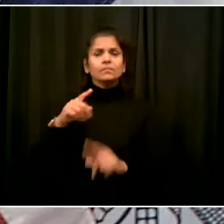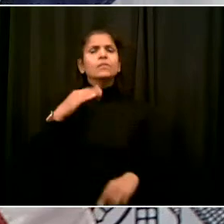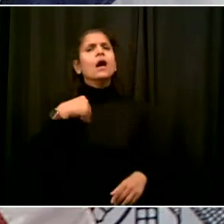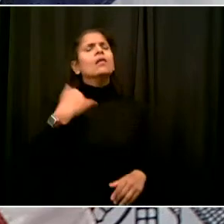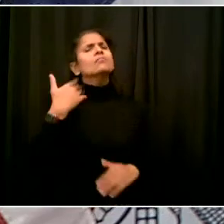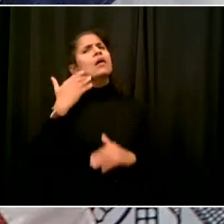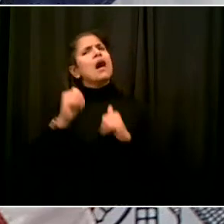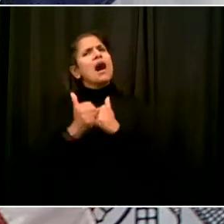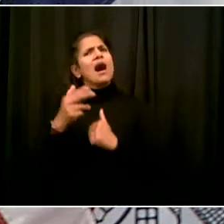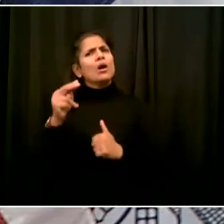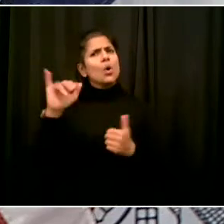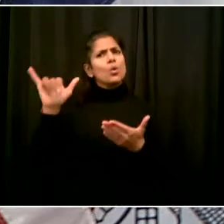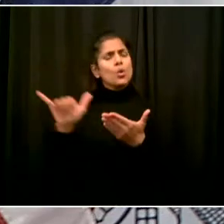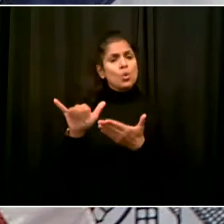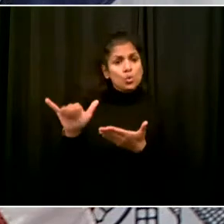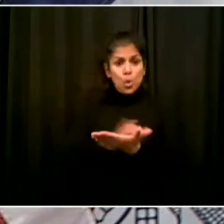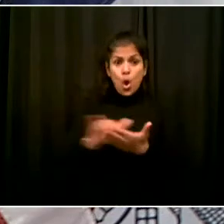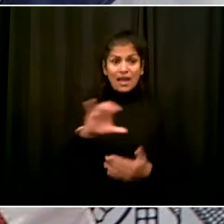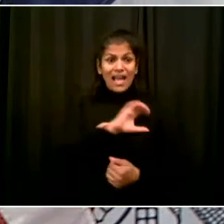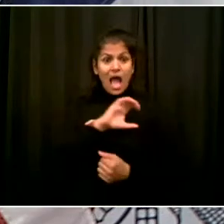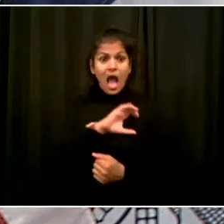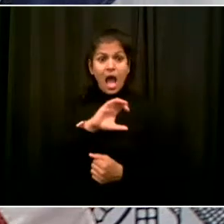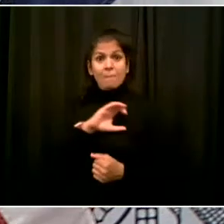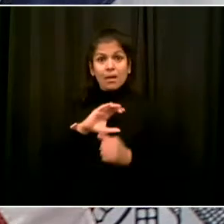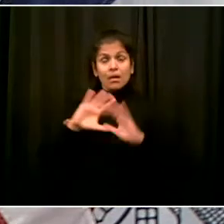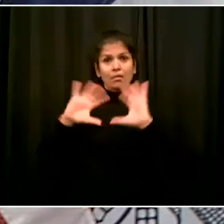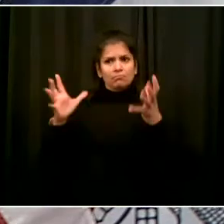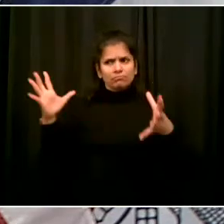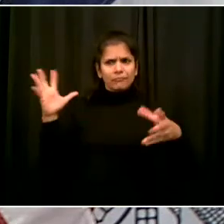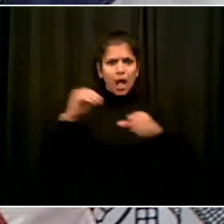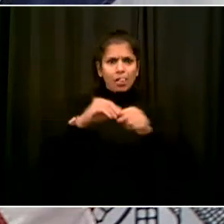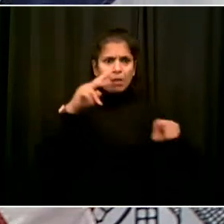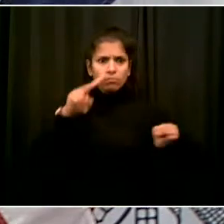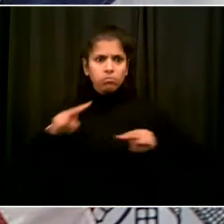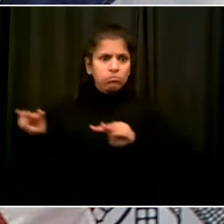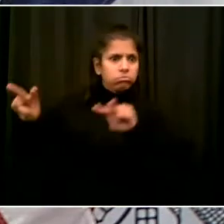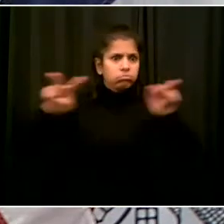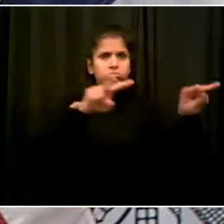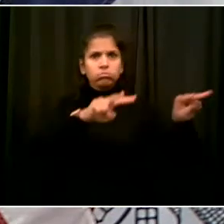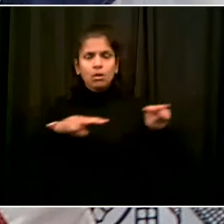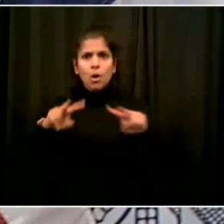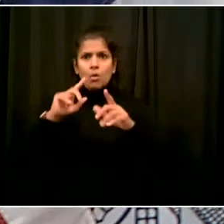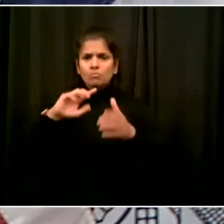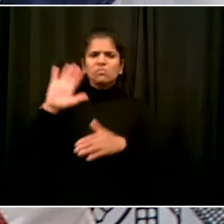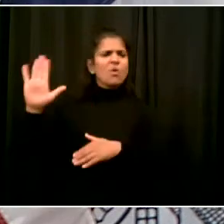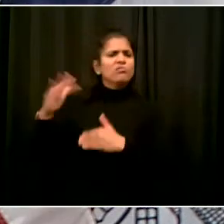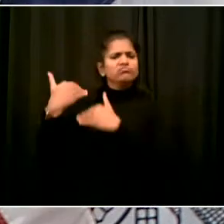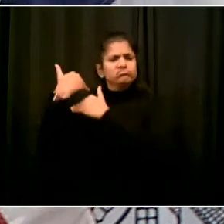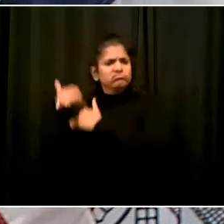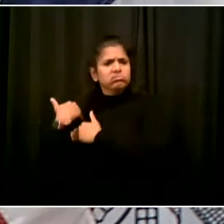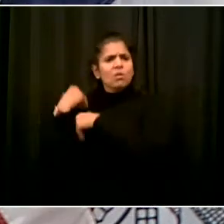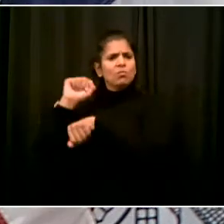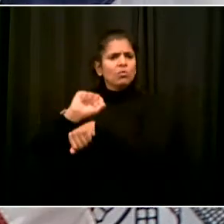ENFORCEMENT? WE ARE GOING TO CONSTANTLY